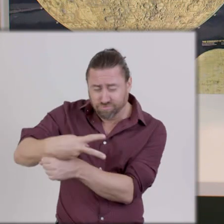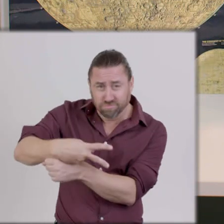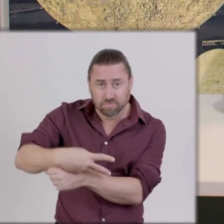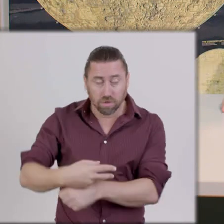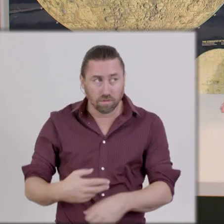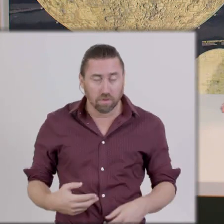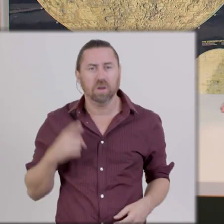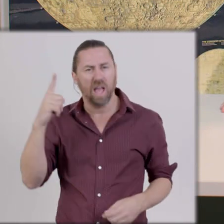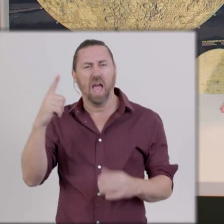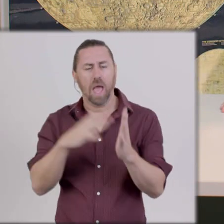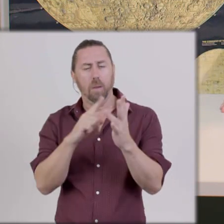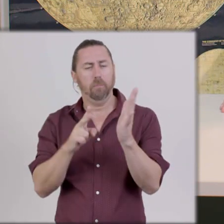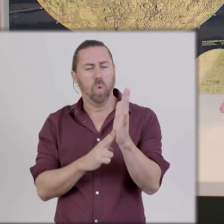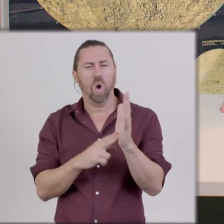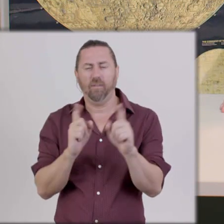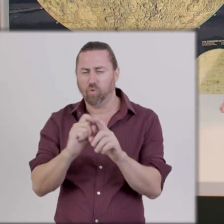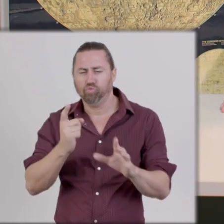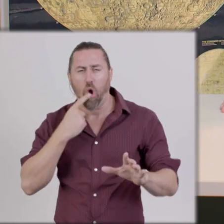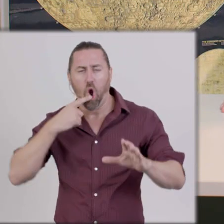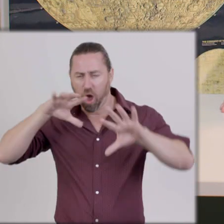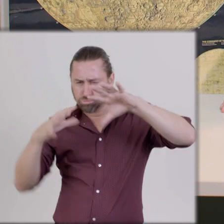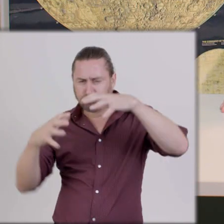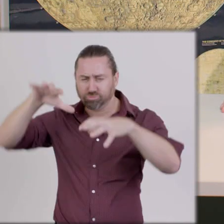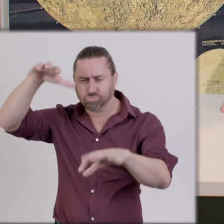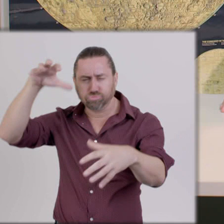The moon is made of rocky material. Scientists know this,